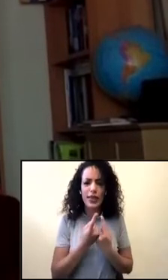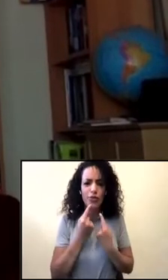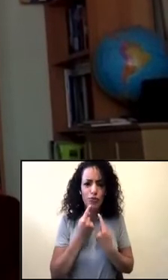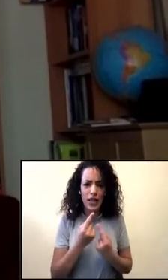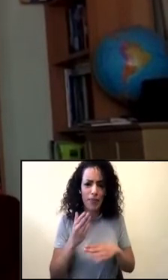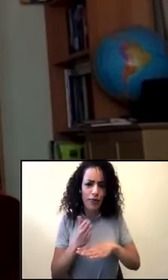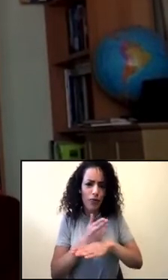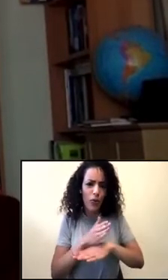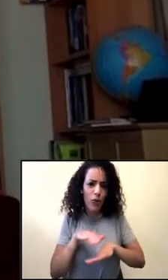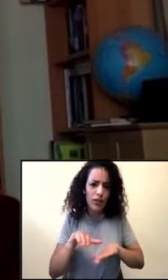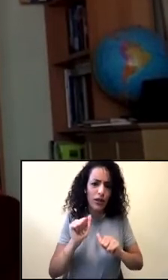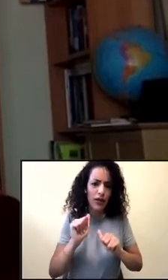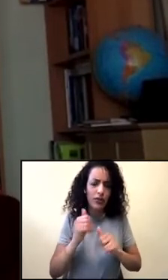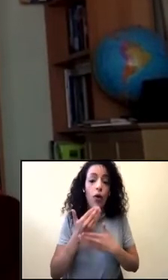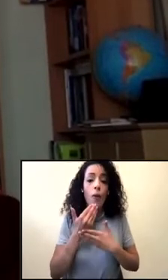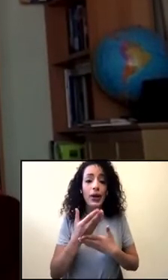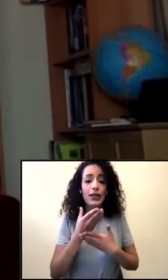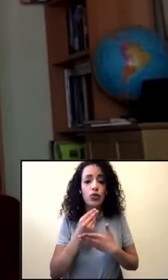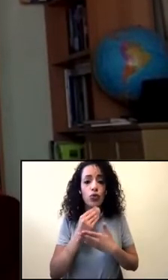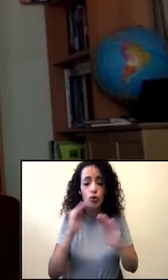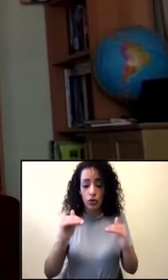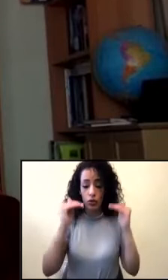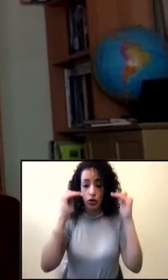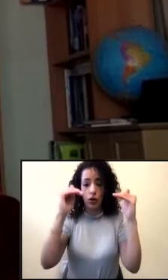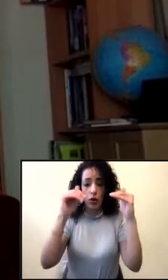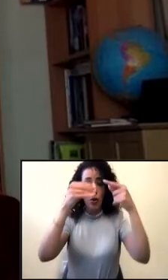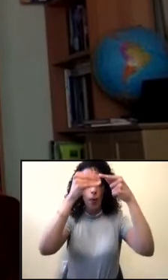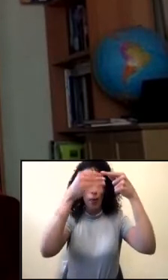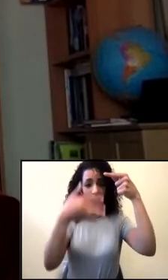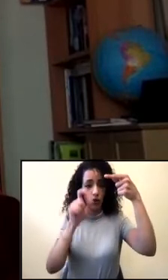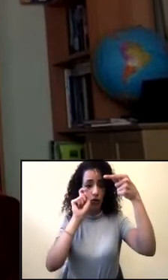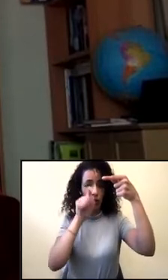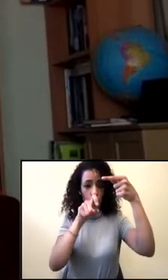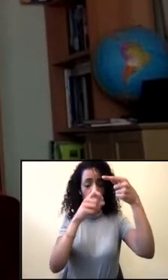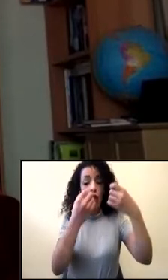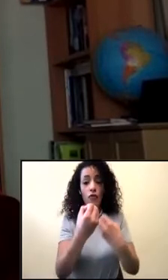please use the menu above to leave any feedback. That always helps with future event planning.